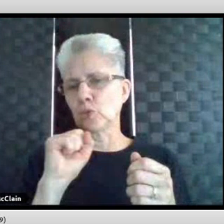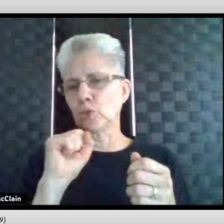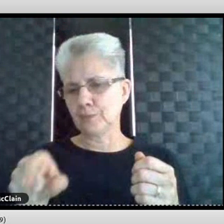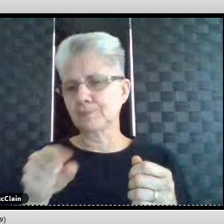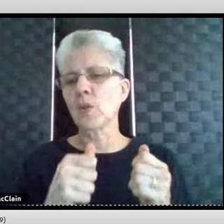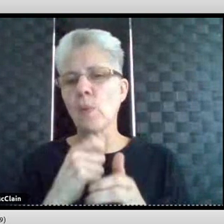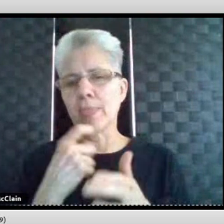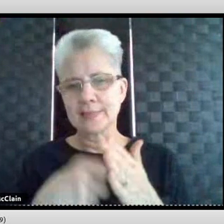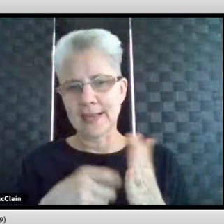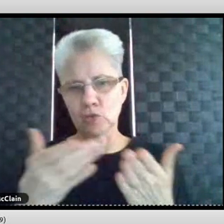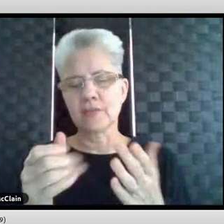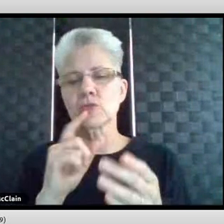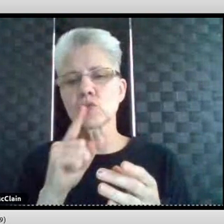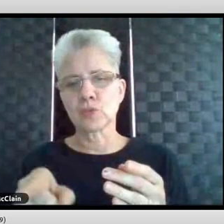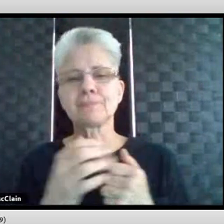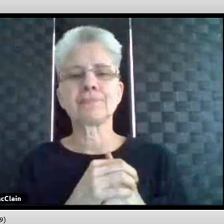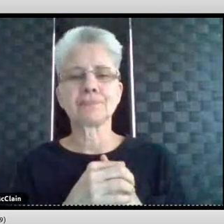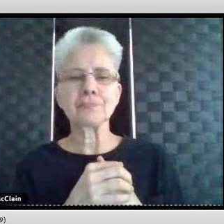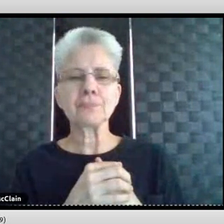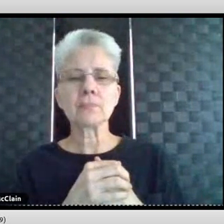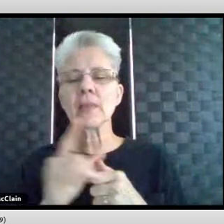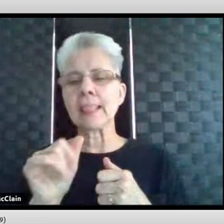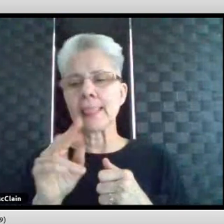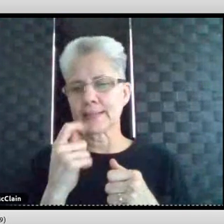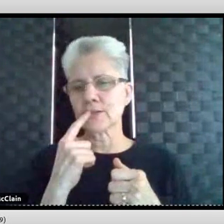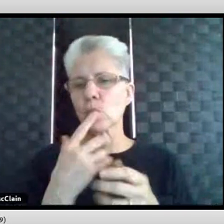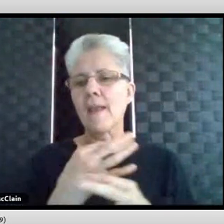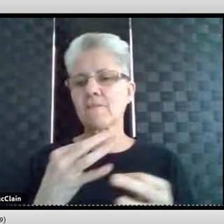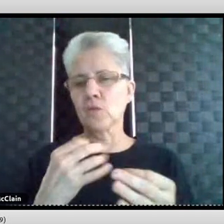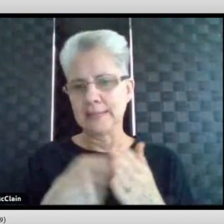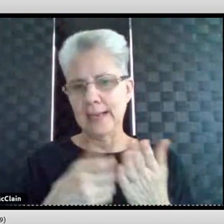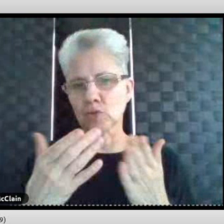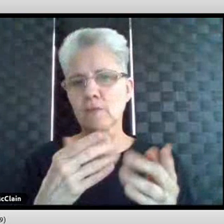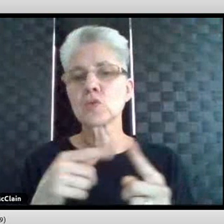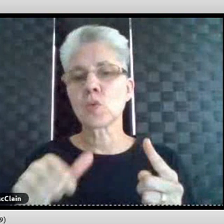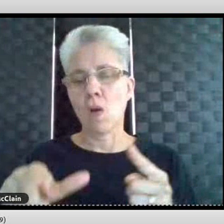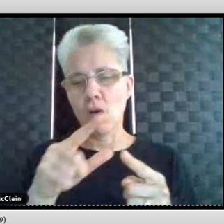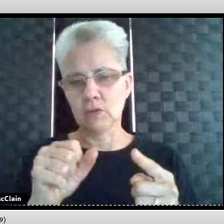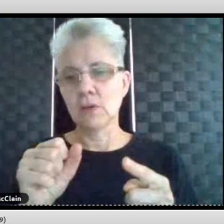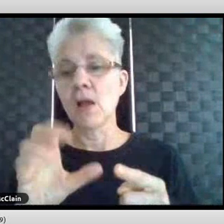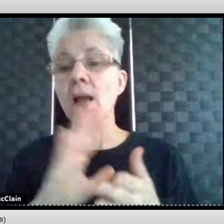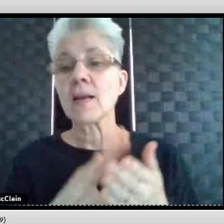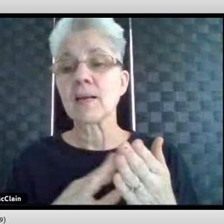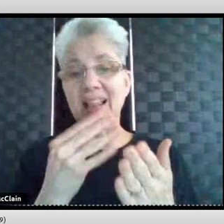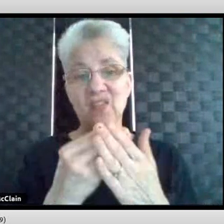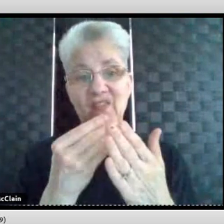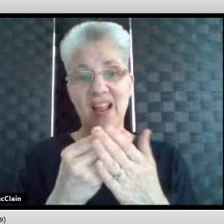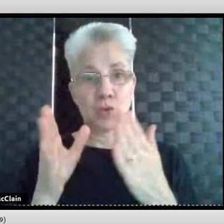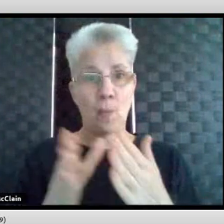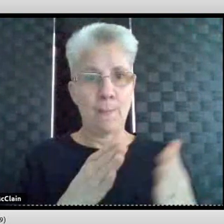with the tax services, absolutely. And Lena said, "We have free tax services to everybody." "College financial prep."